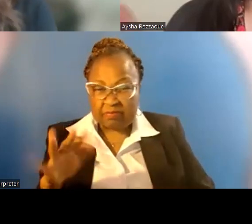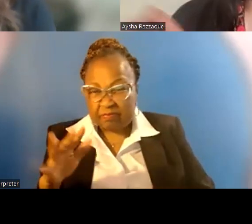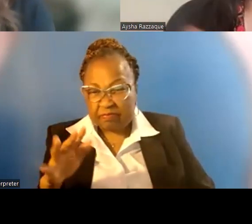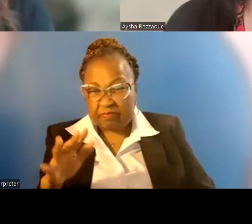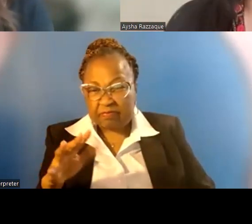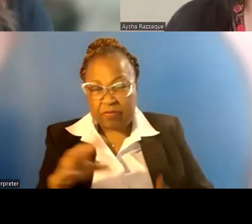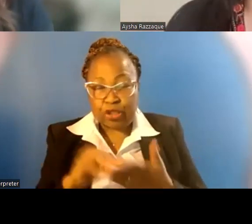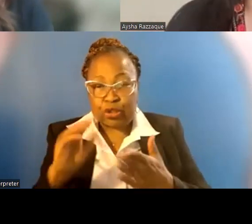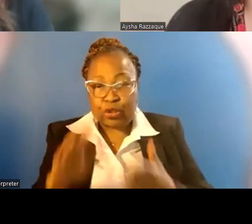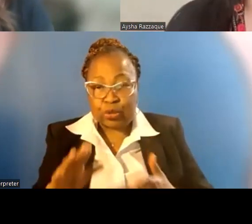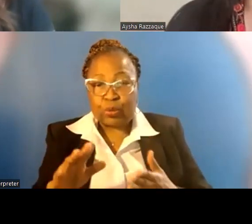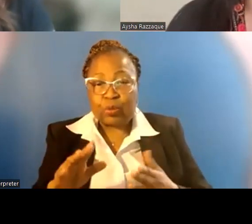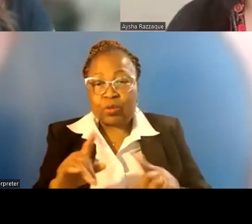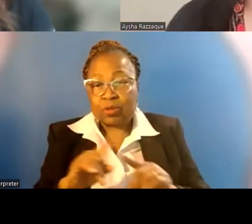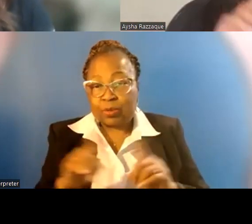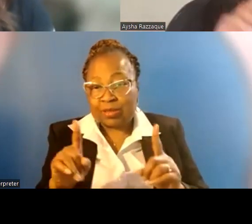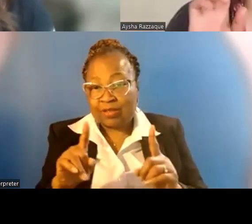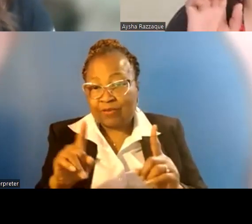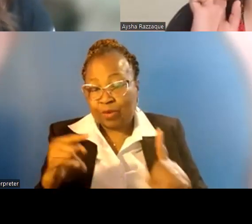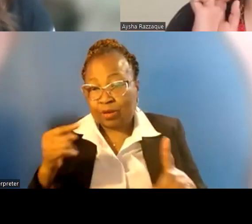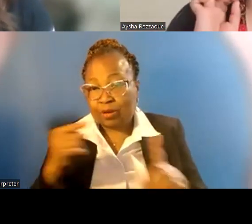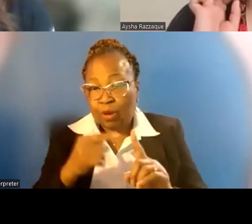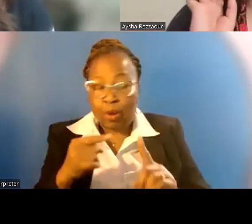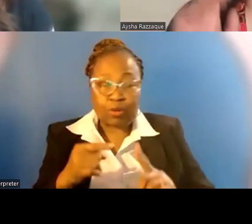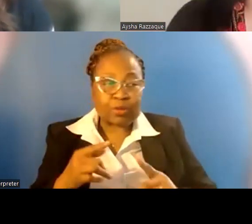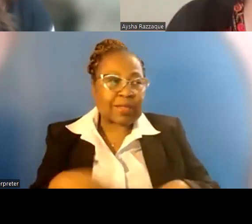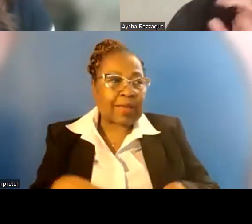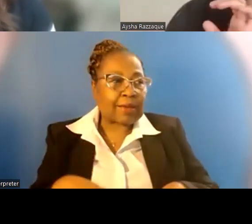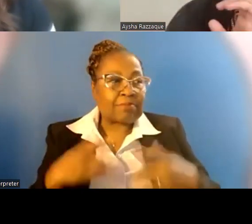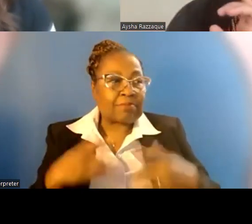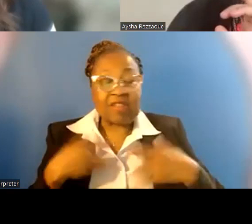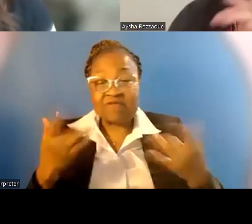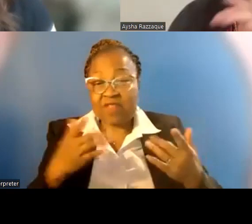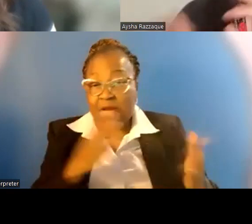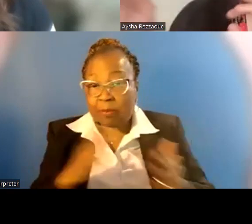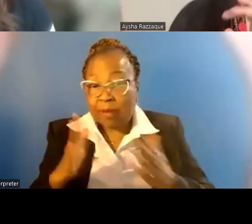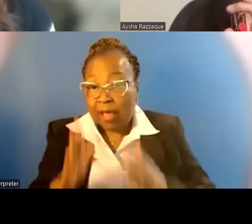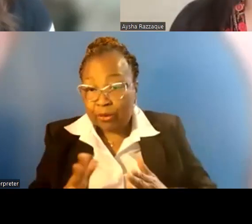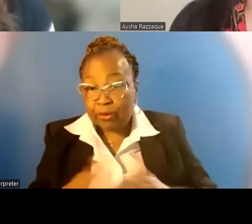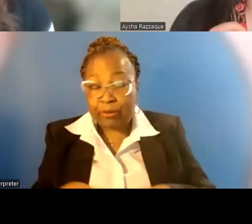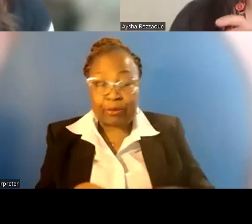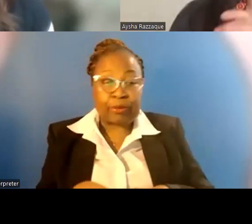with different designated roles like event planner, finance, president, vice president, et cetera.